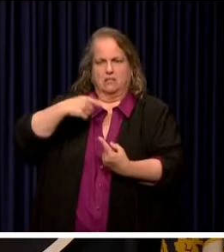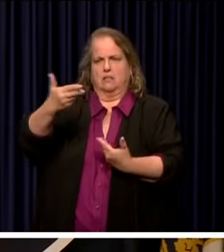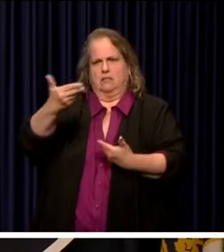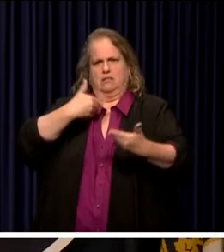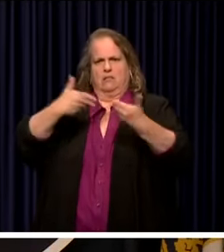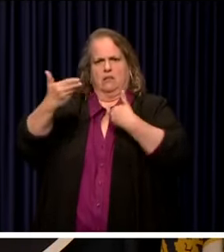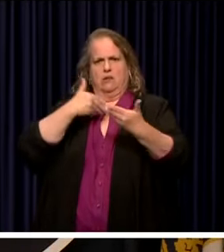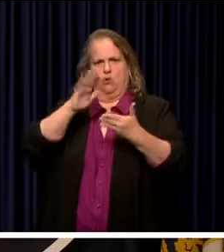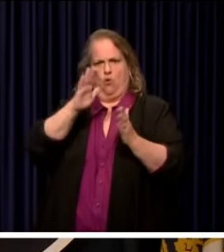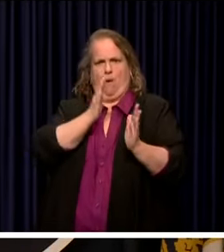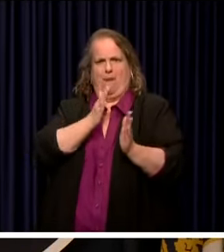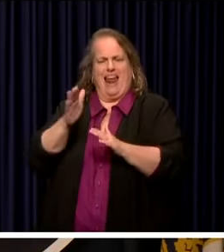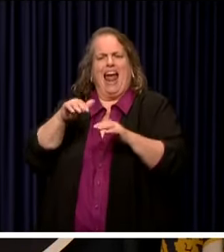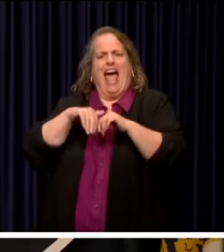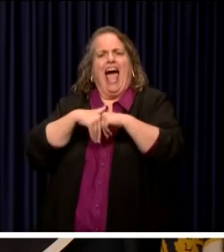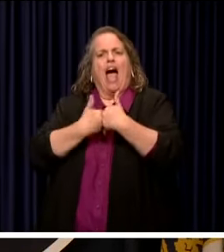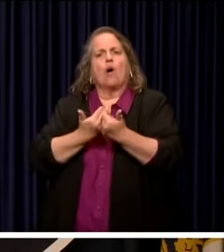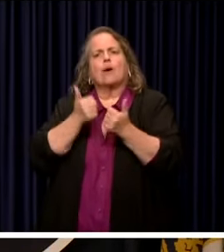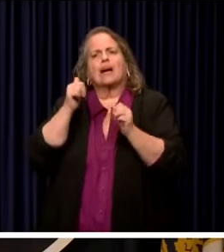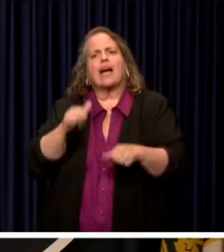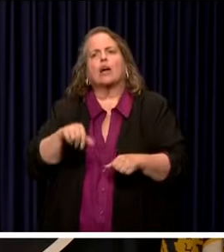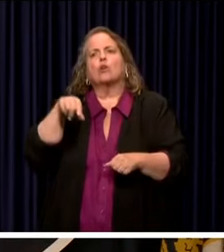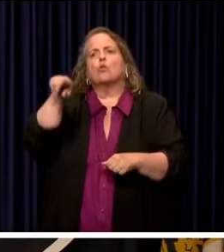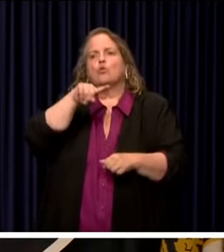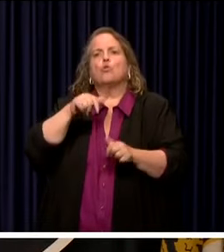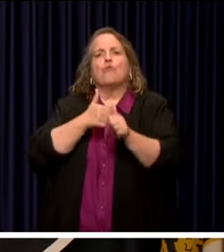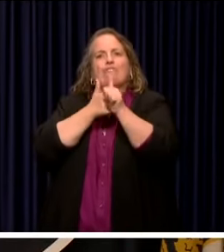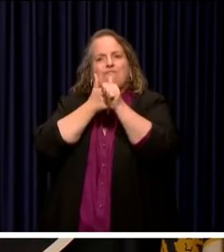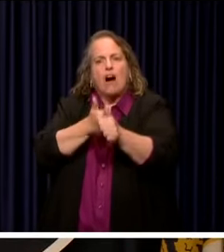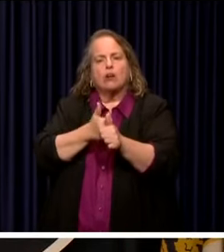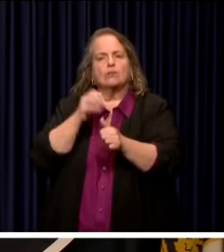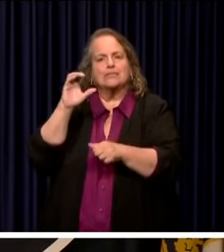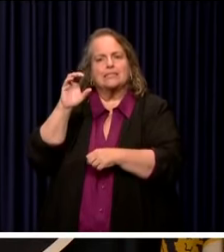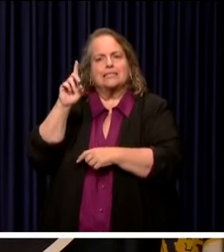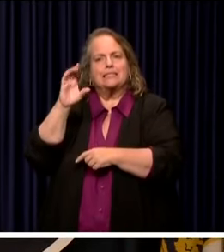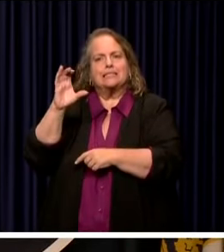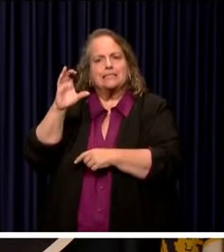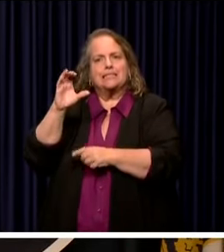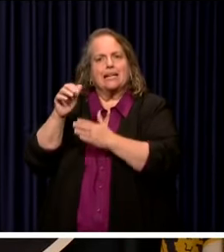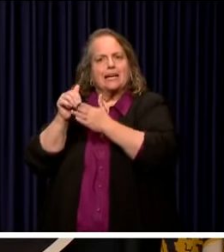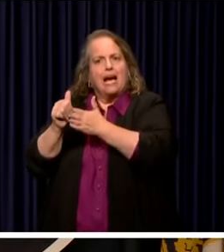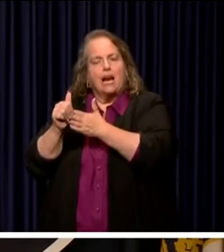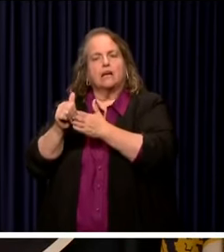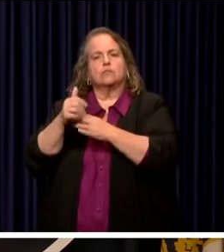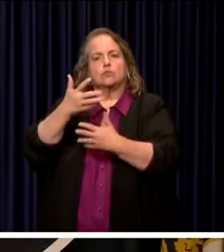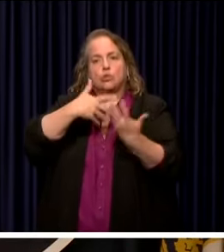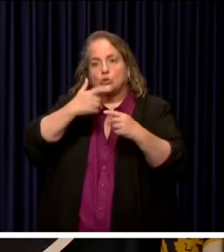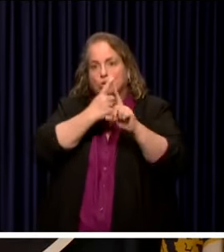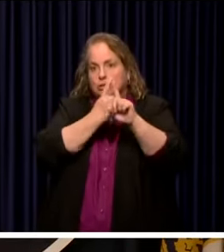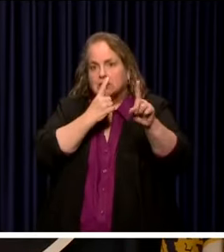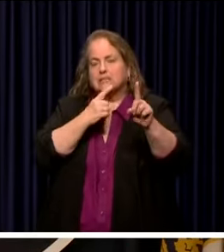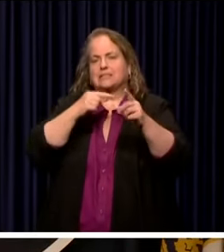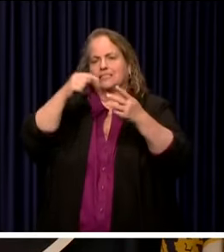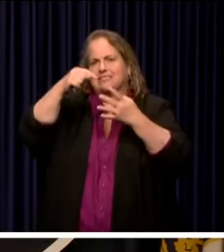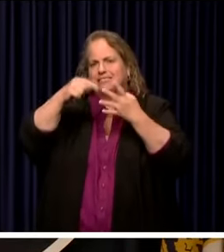HOME. WE HAVE TO BE HEALTHY AT WORK SO